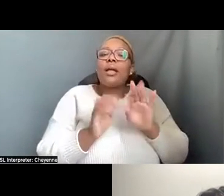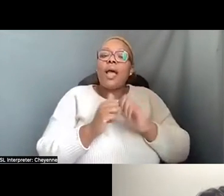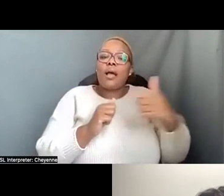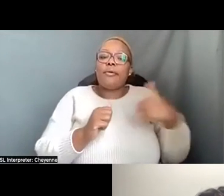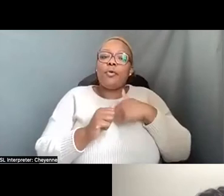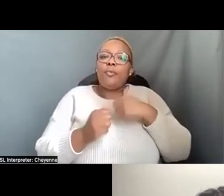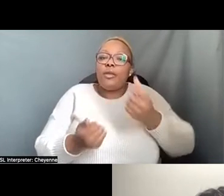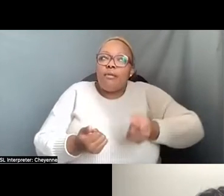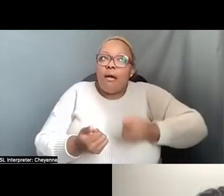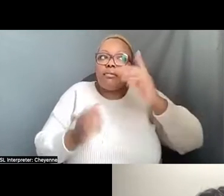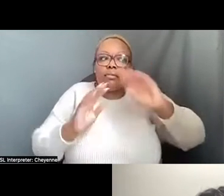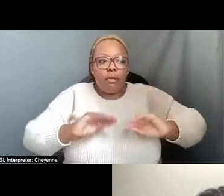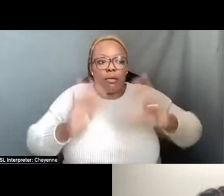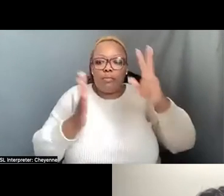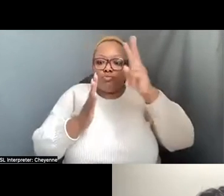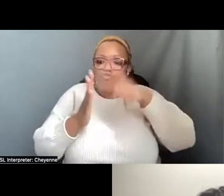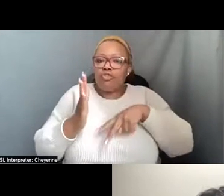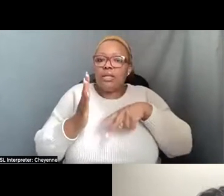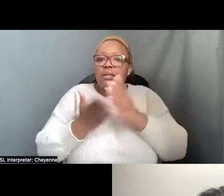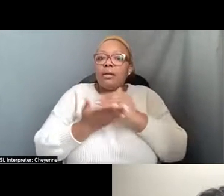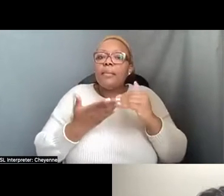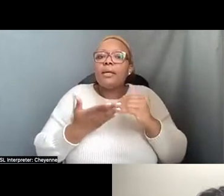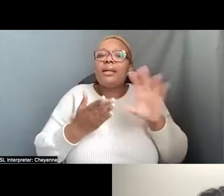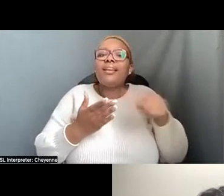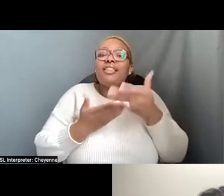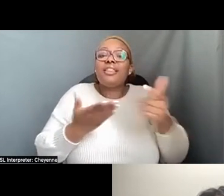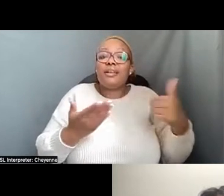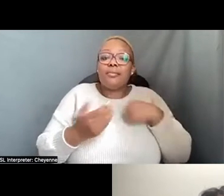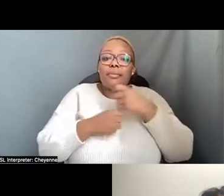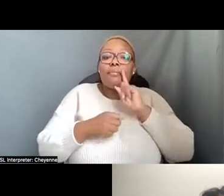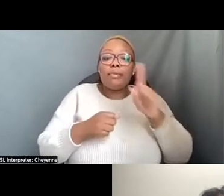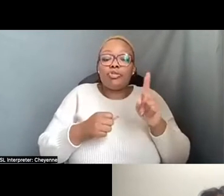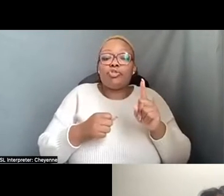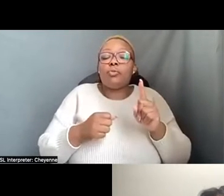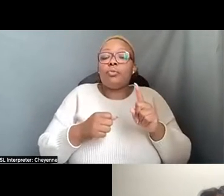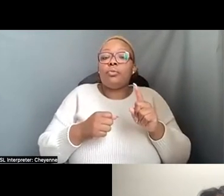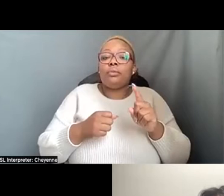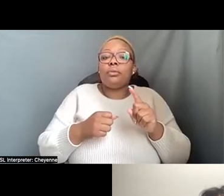is we also want to see we can fund as many projects as possible.